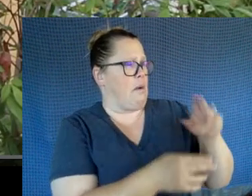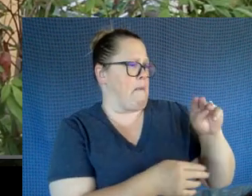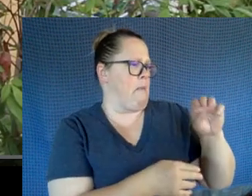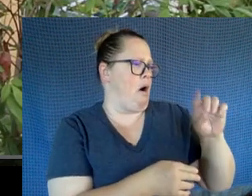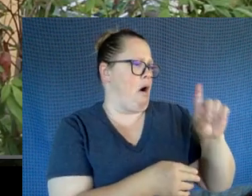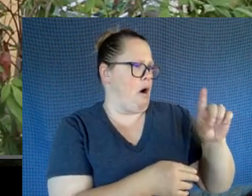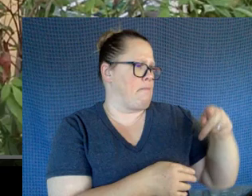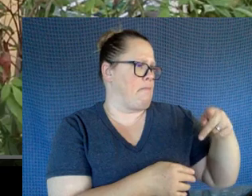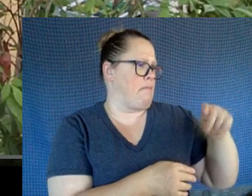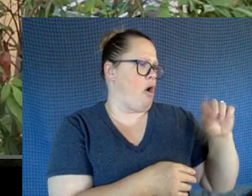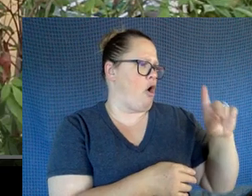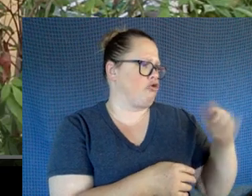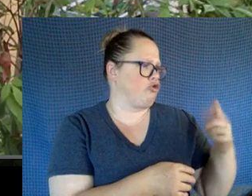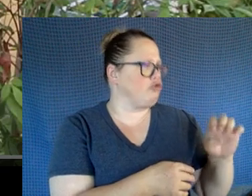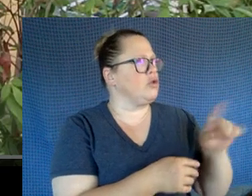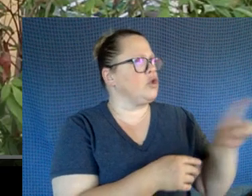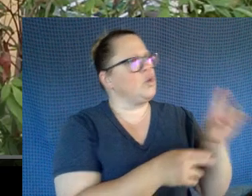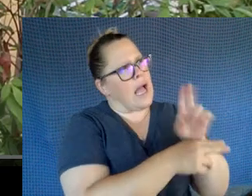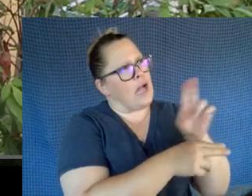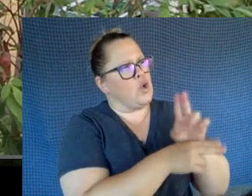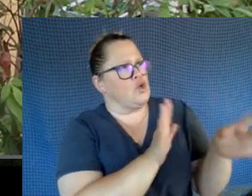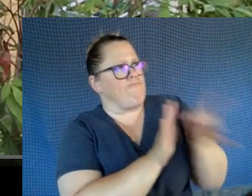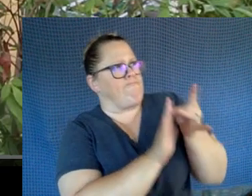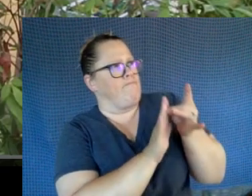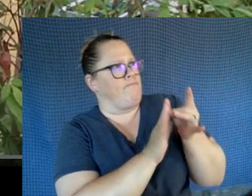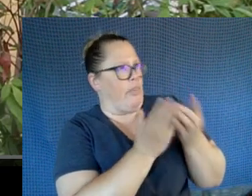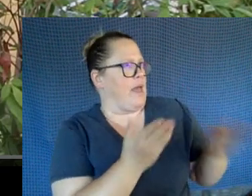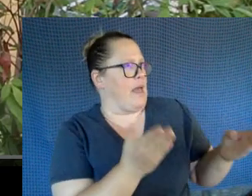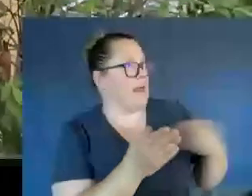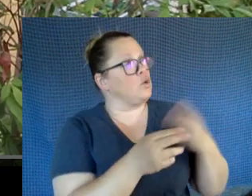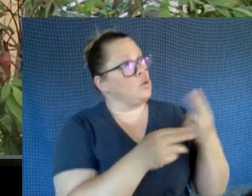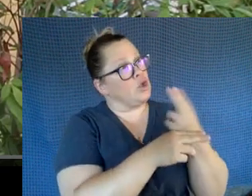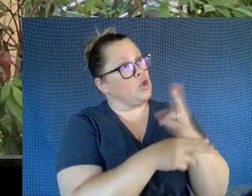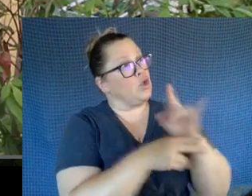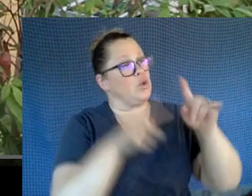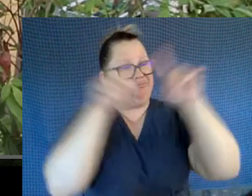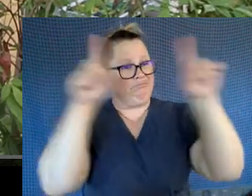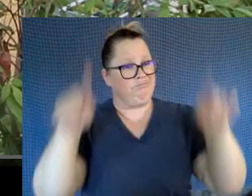materials. And you could use this. It is a canvas which is like a little fabric on